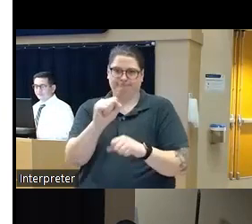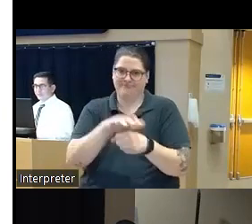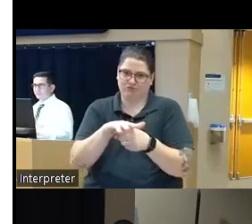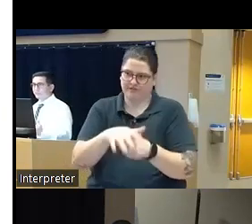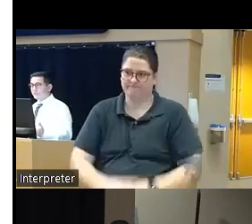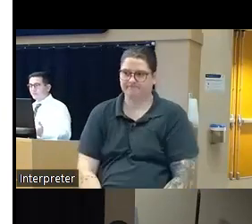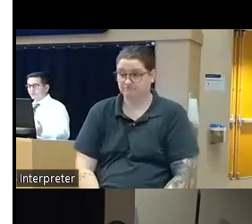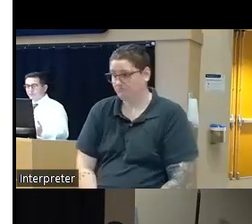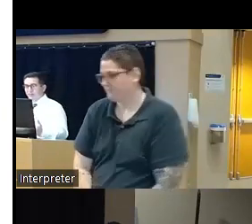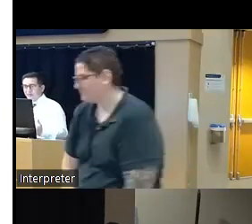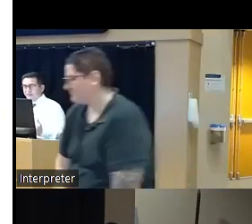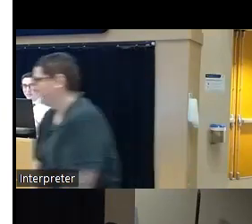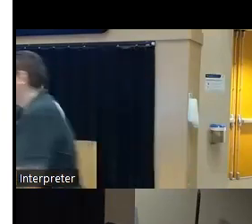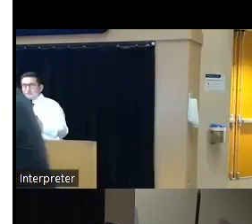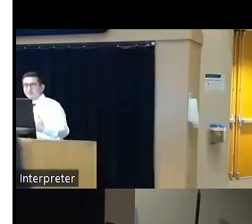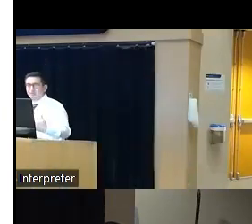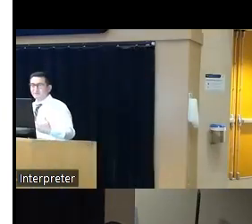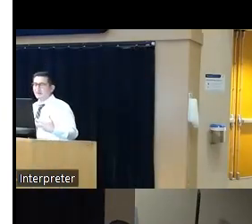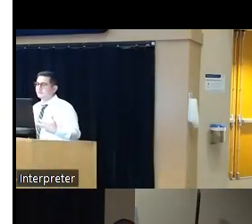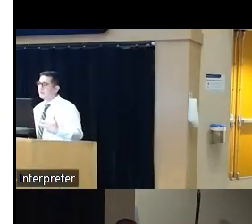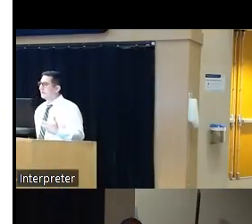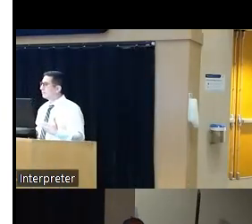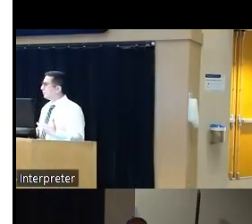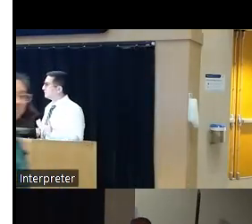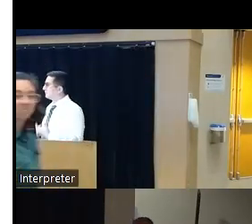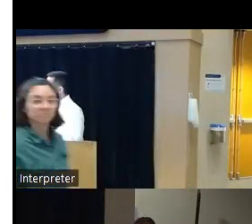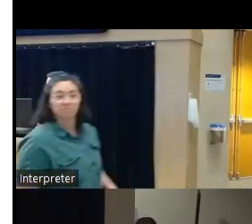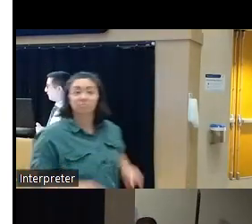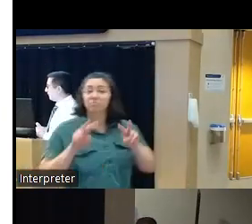and so if you're thinking about pharmacological options it really depends on what the underlying